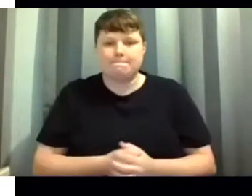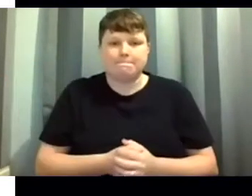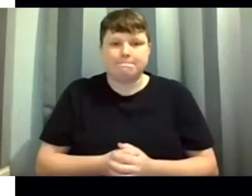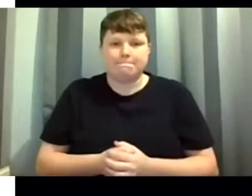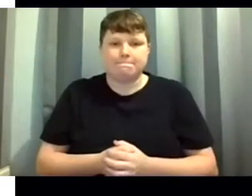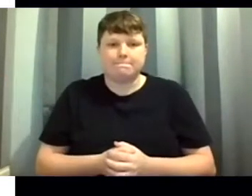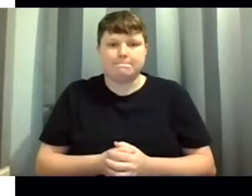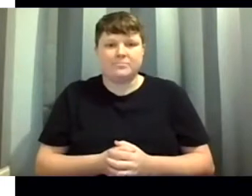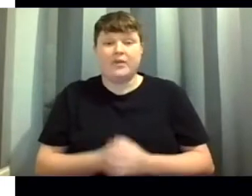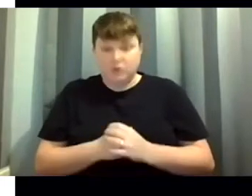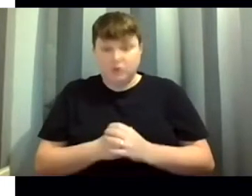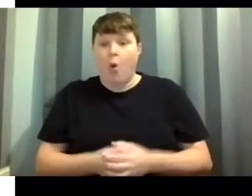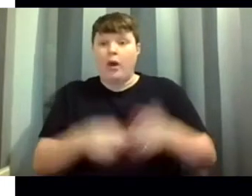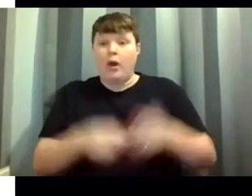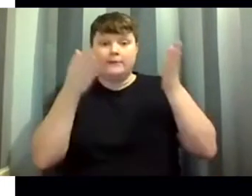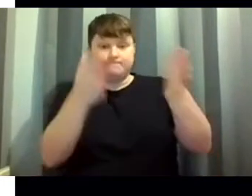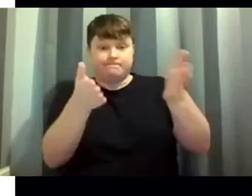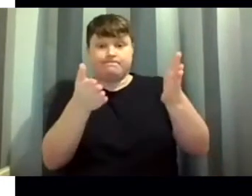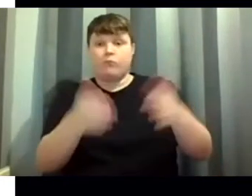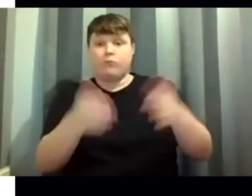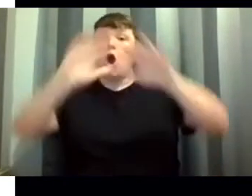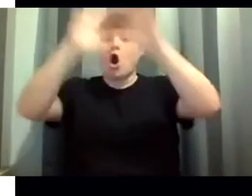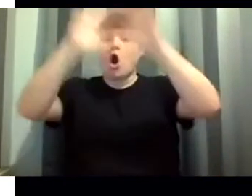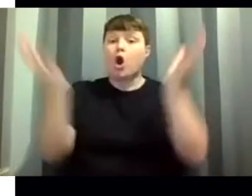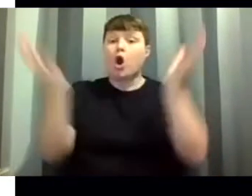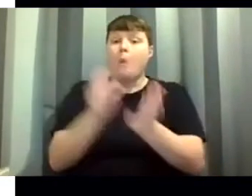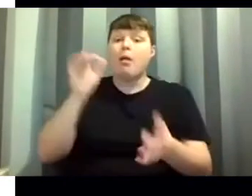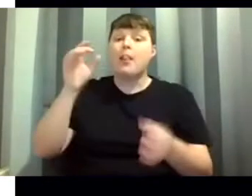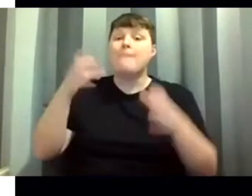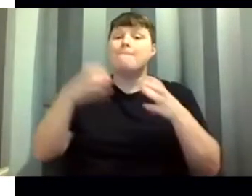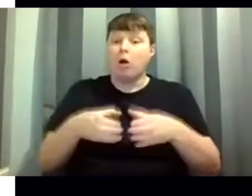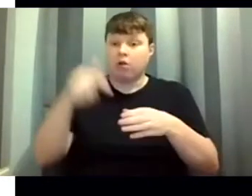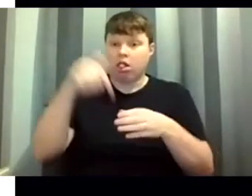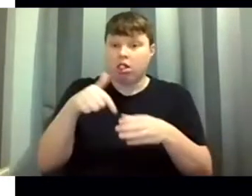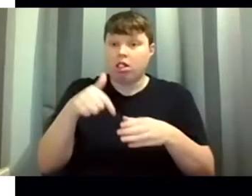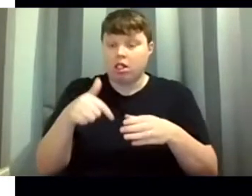This is operational global model output that was initiated on the Saturday just gone